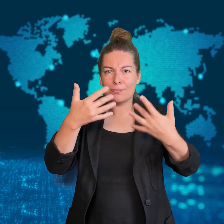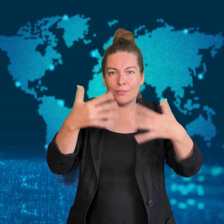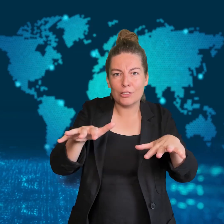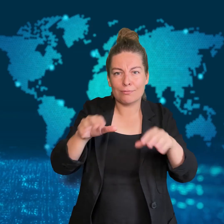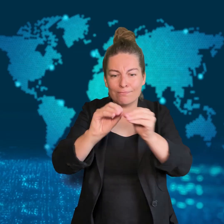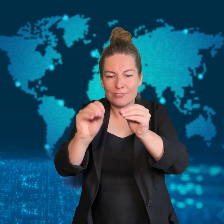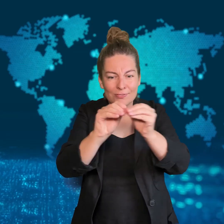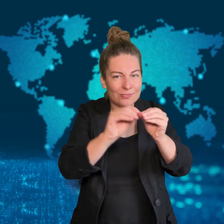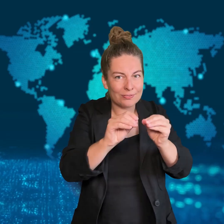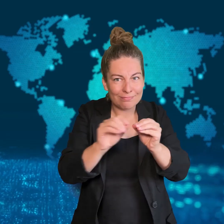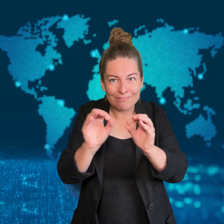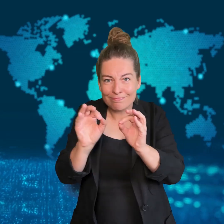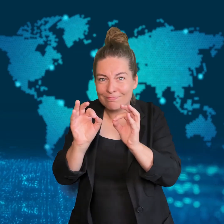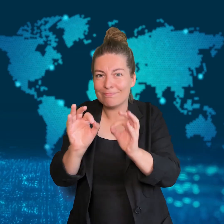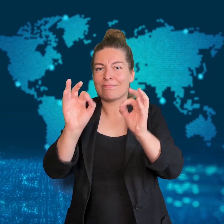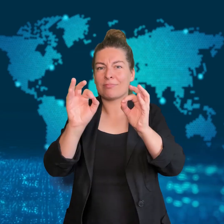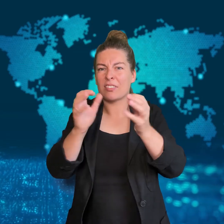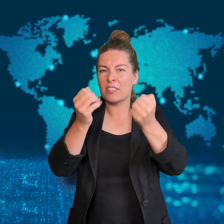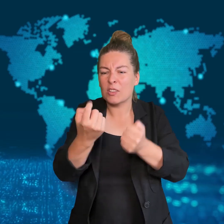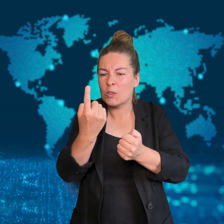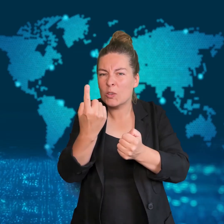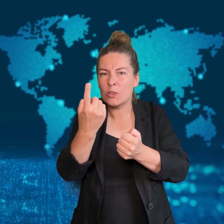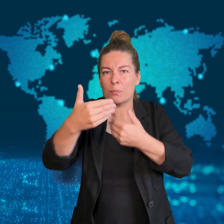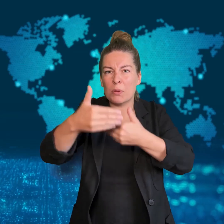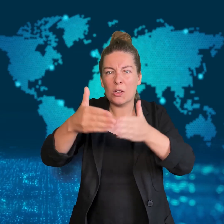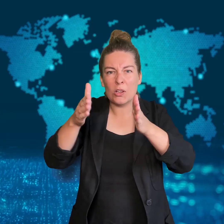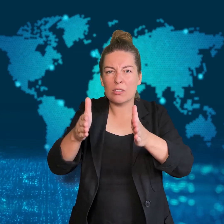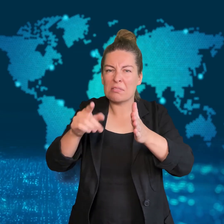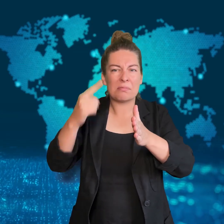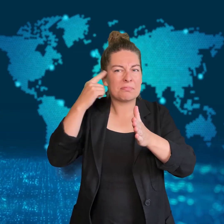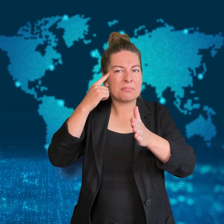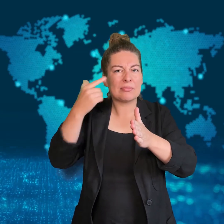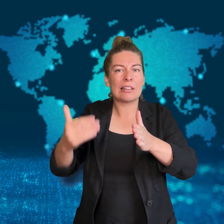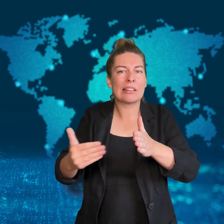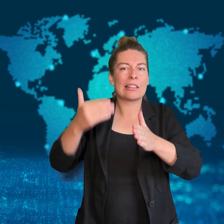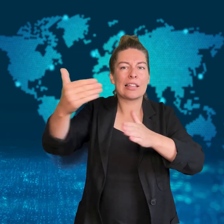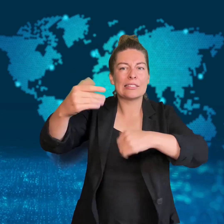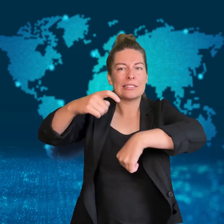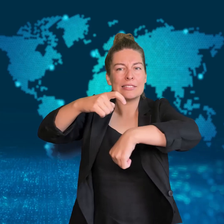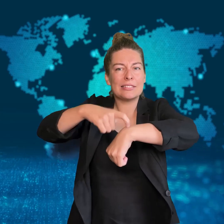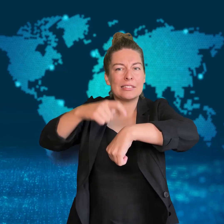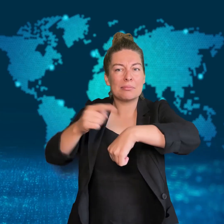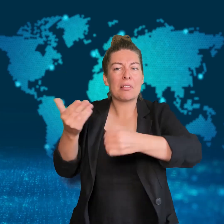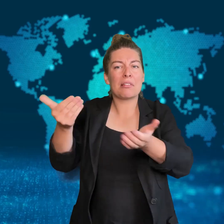and store a communications box.